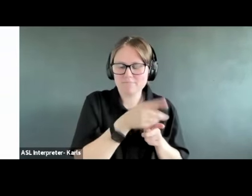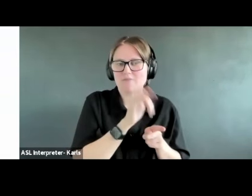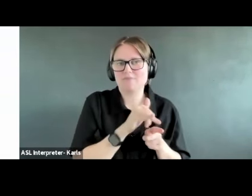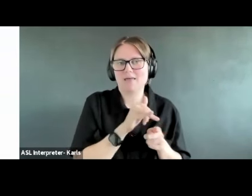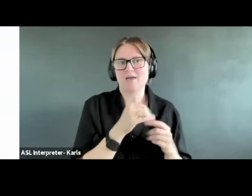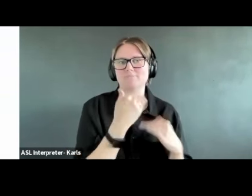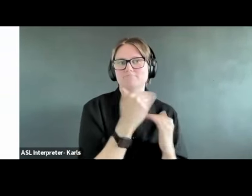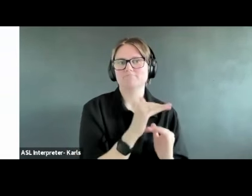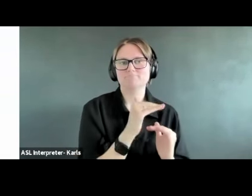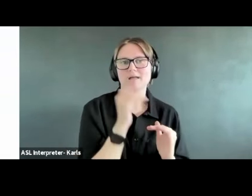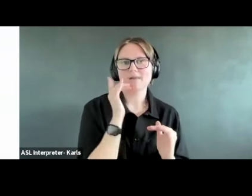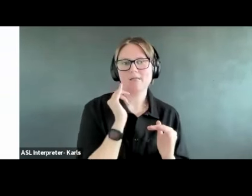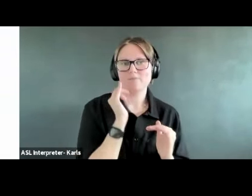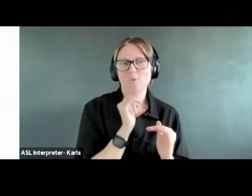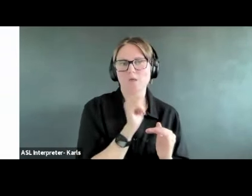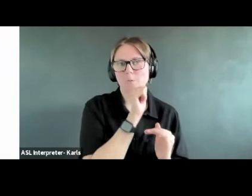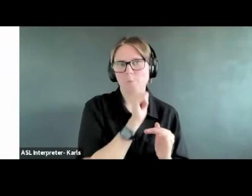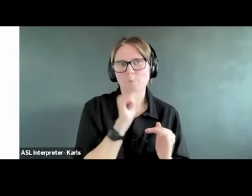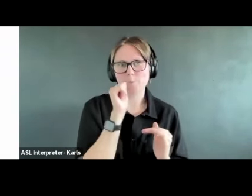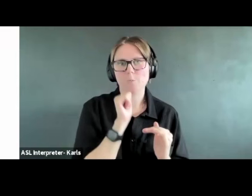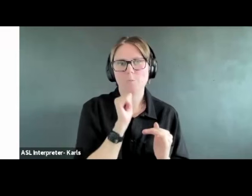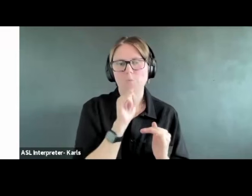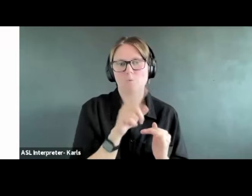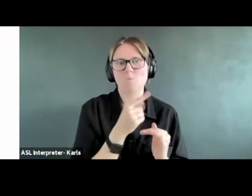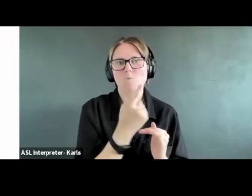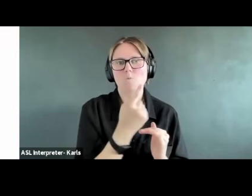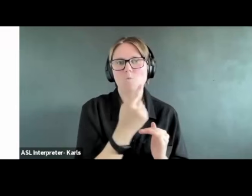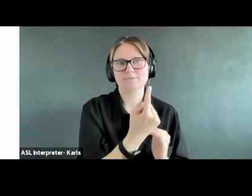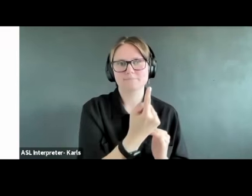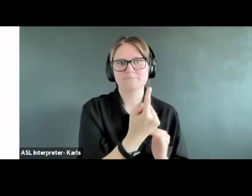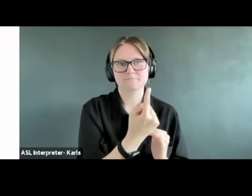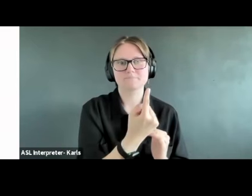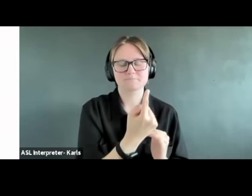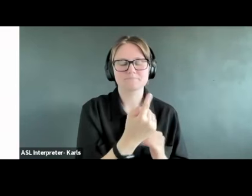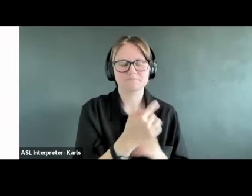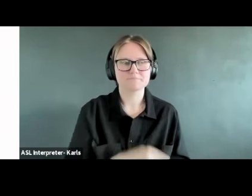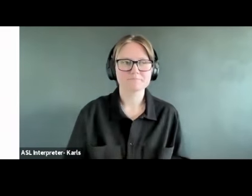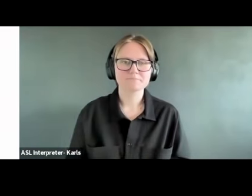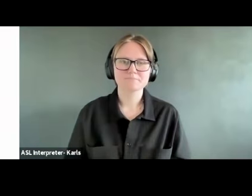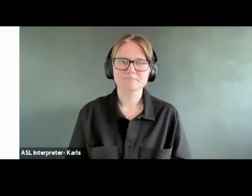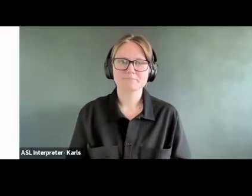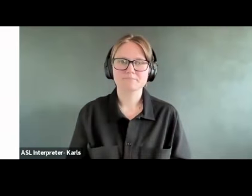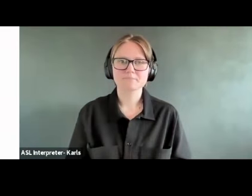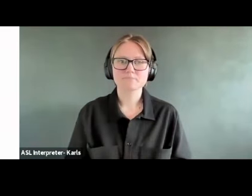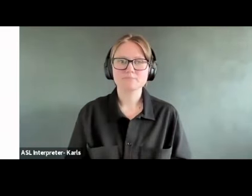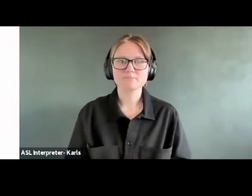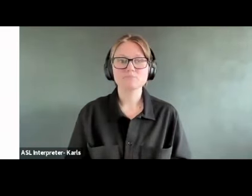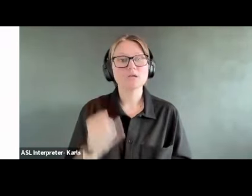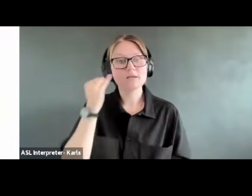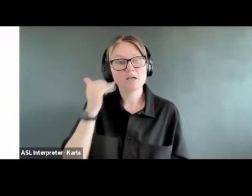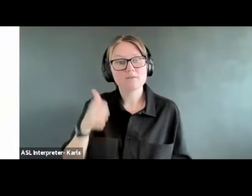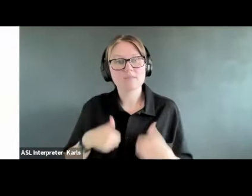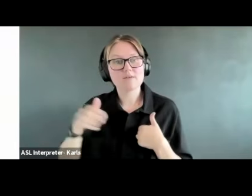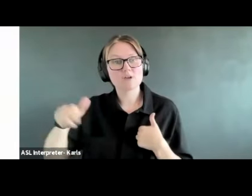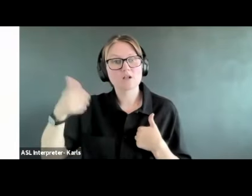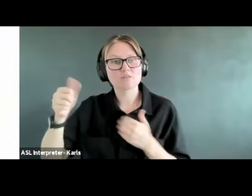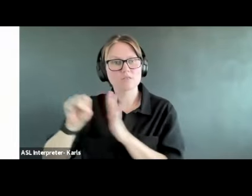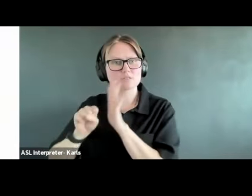able to see people in California and Arizona but if you're in another state please reach out to us because